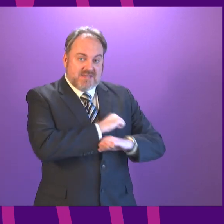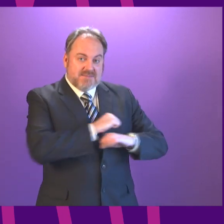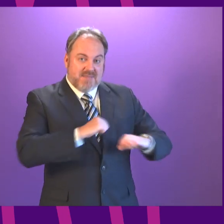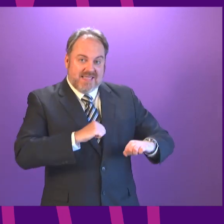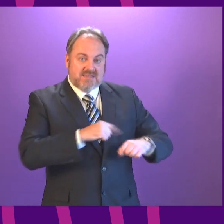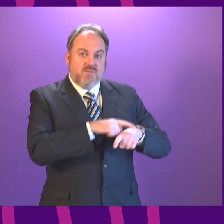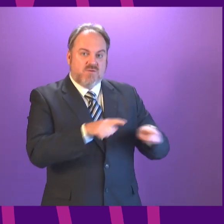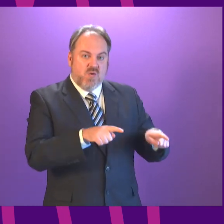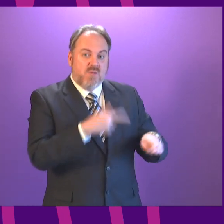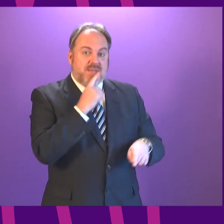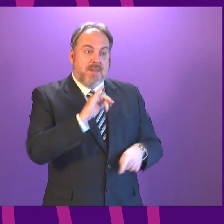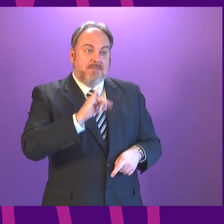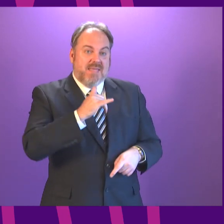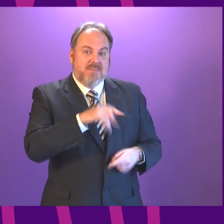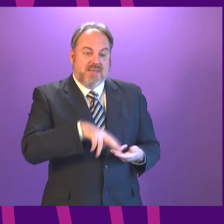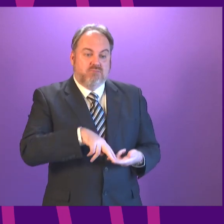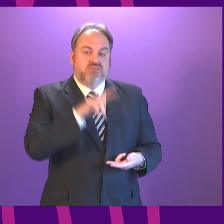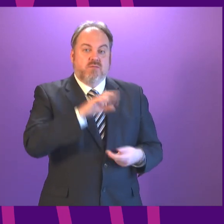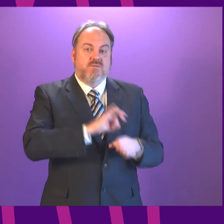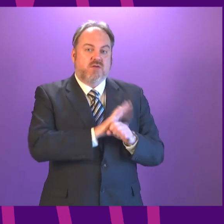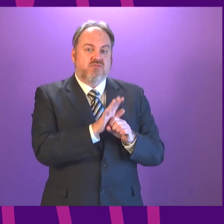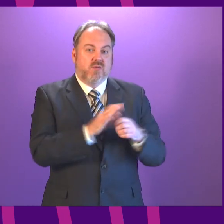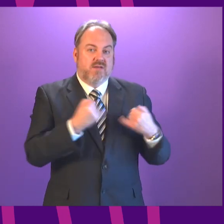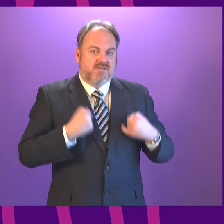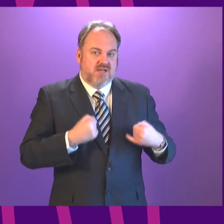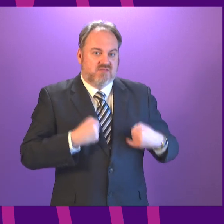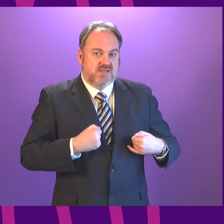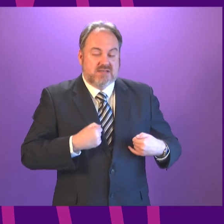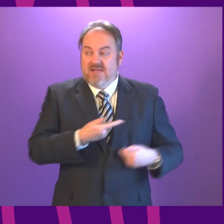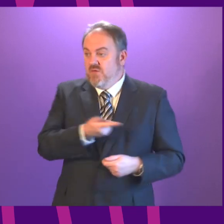patients. Right now, the health service is operating within that capacity, and we will